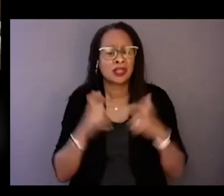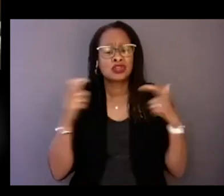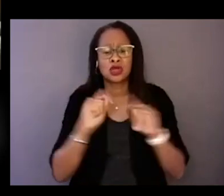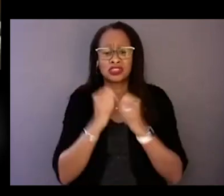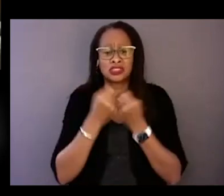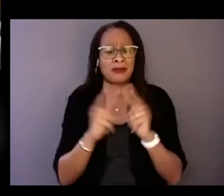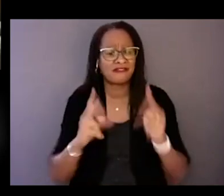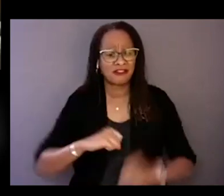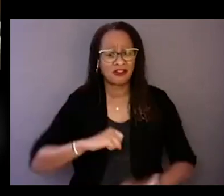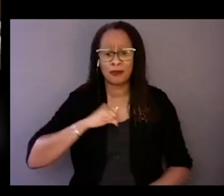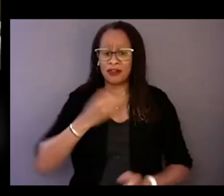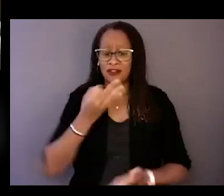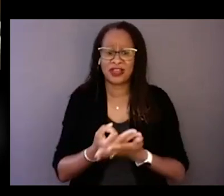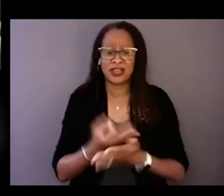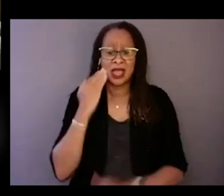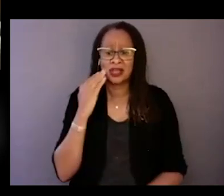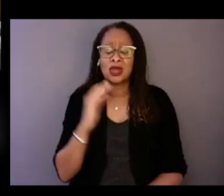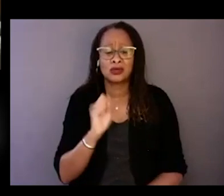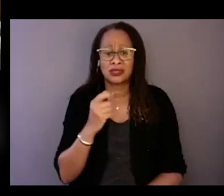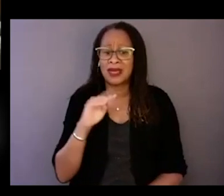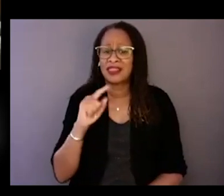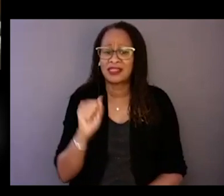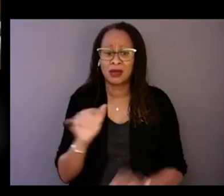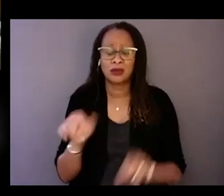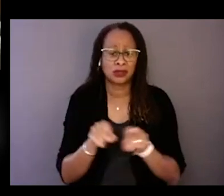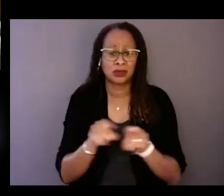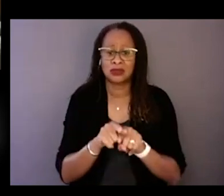and I know Samantha was too, that we worked collaboratively.